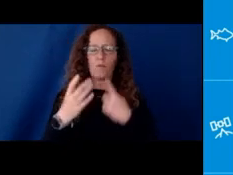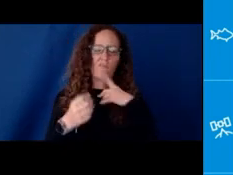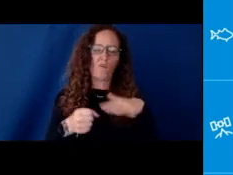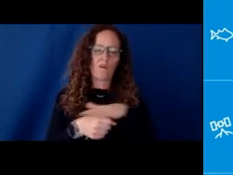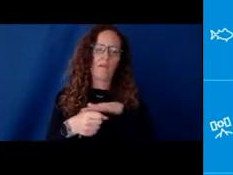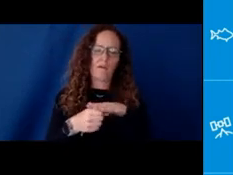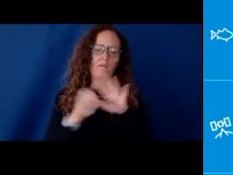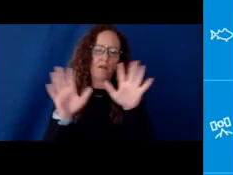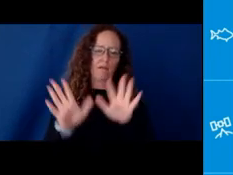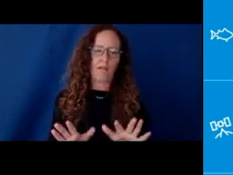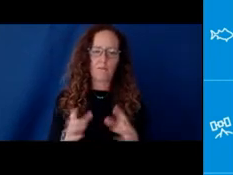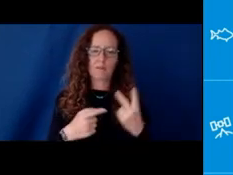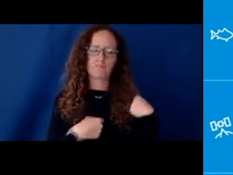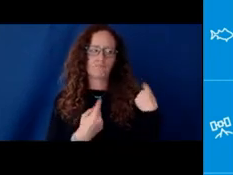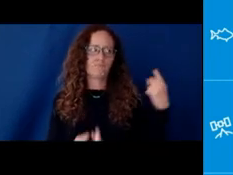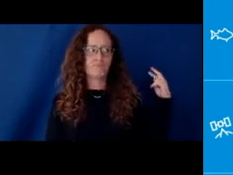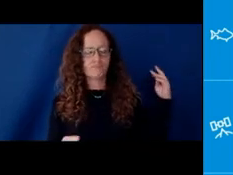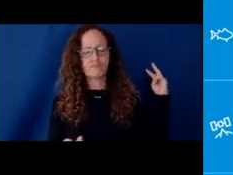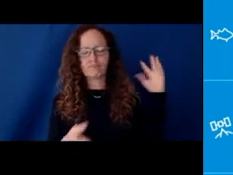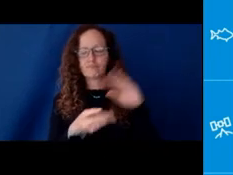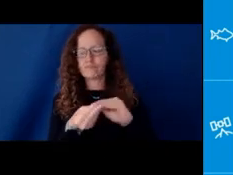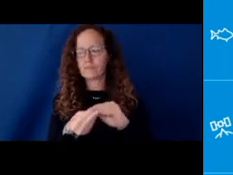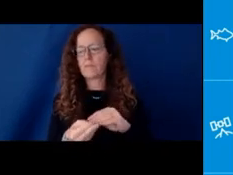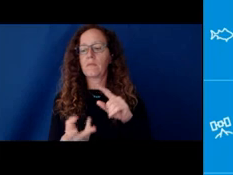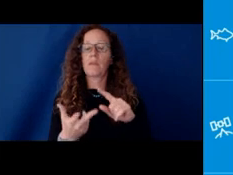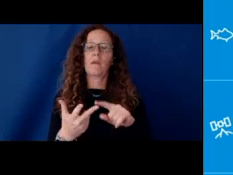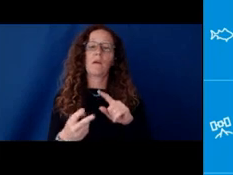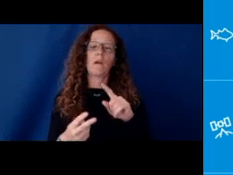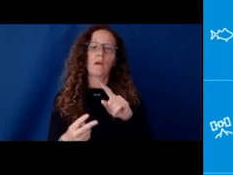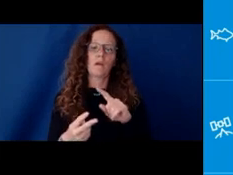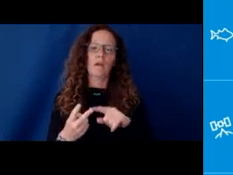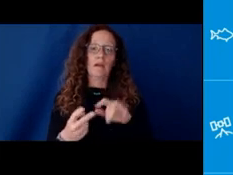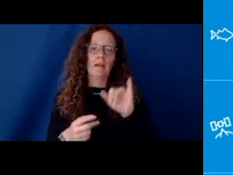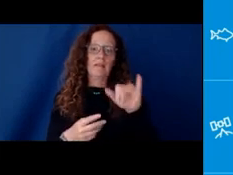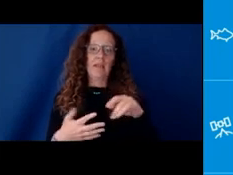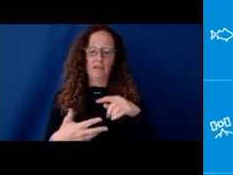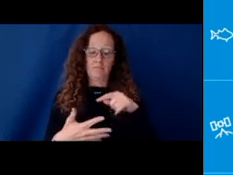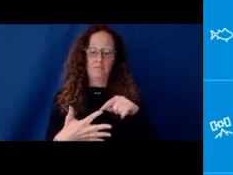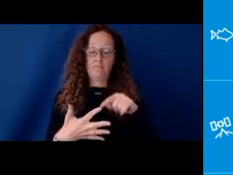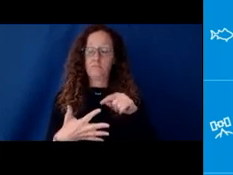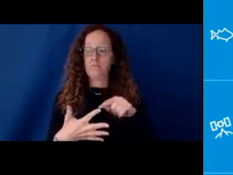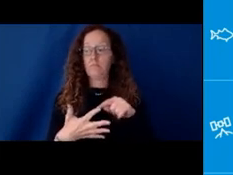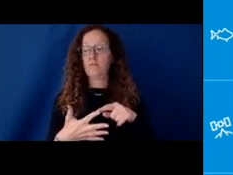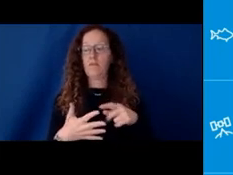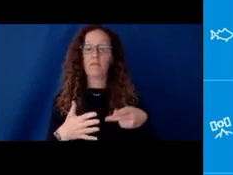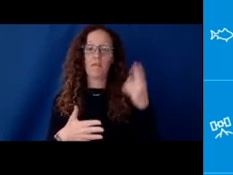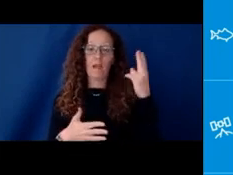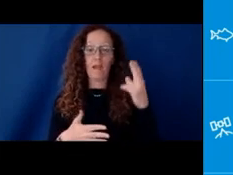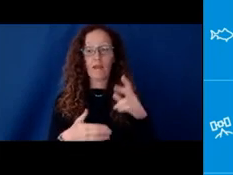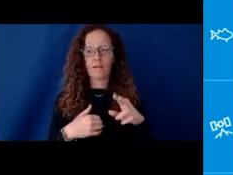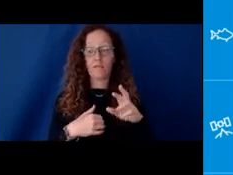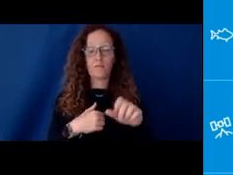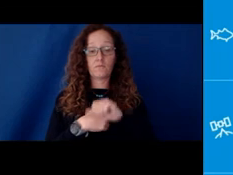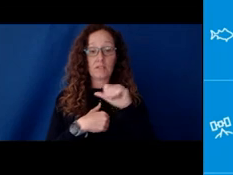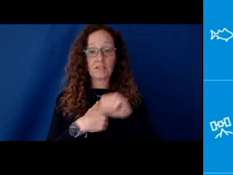the “at higher risk” populations will still be disproportionately affected by this heat, but this level of heat will also affect the majority of the general